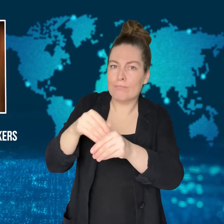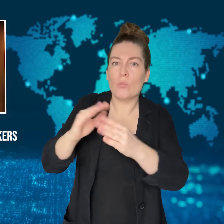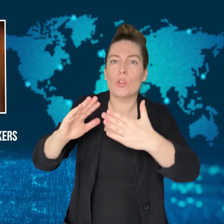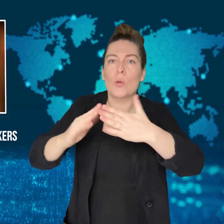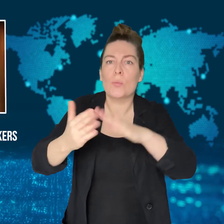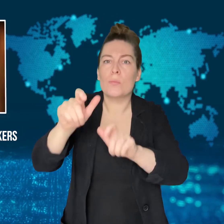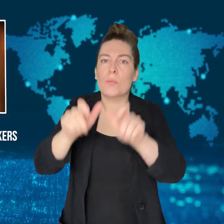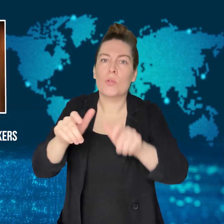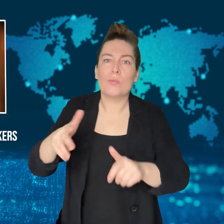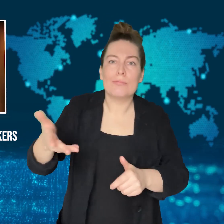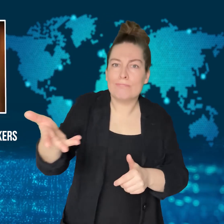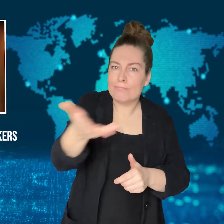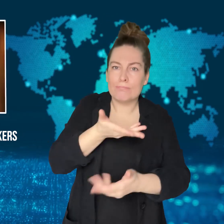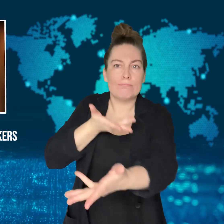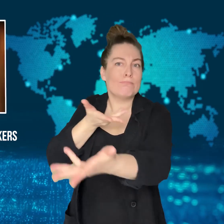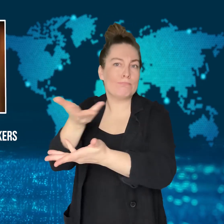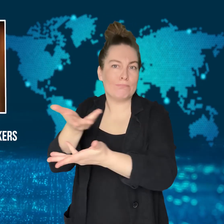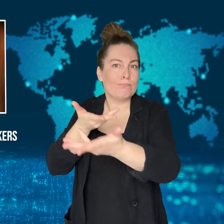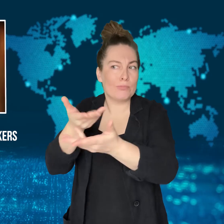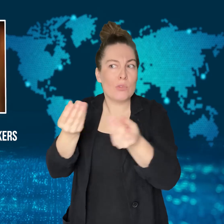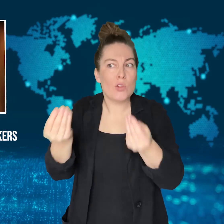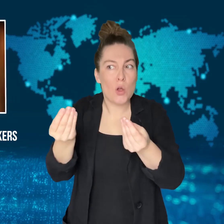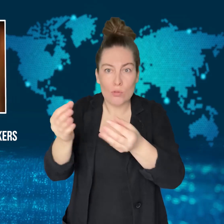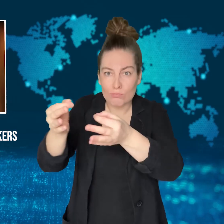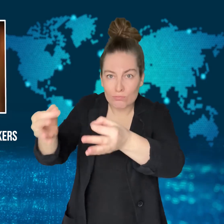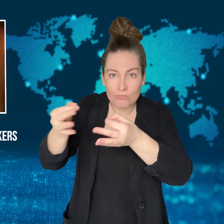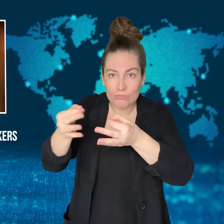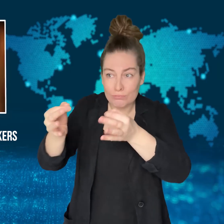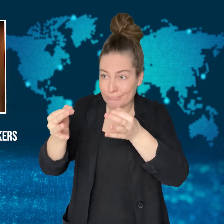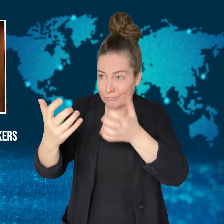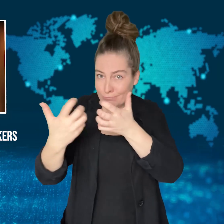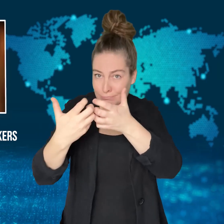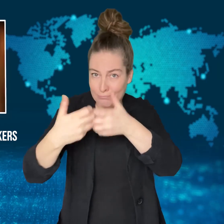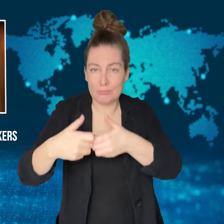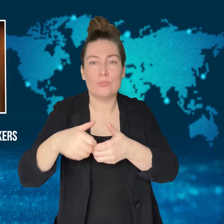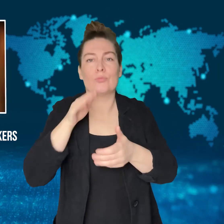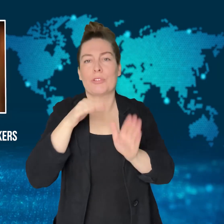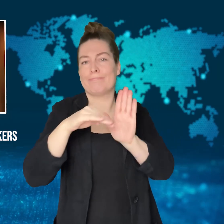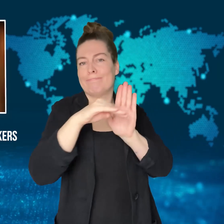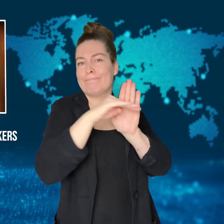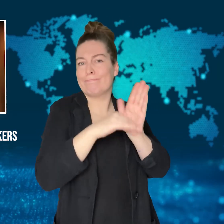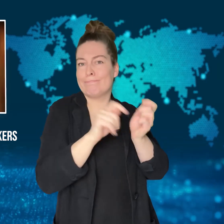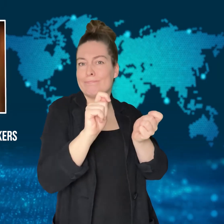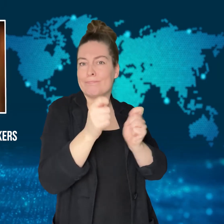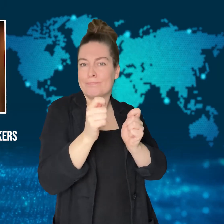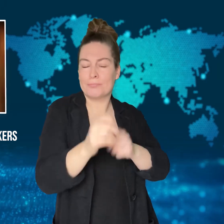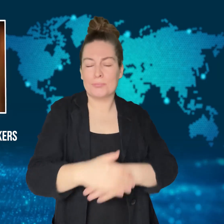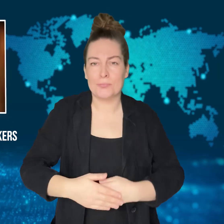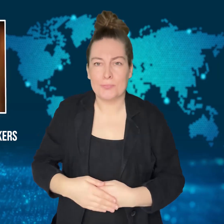the policy change and that "Brazilian society will not